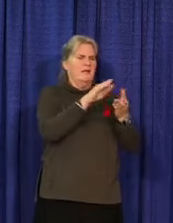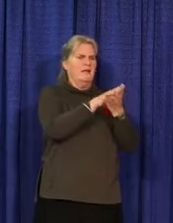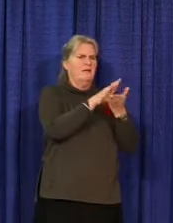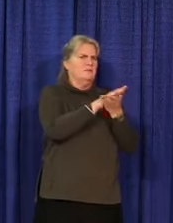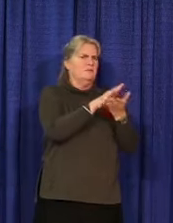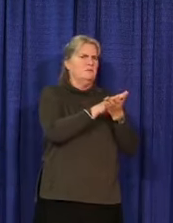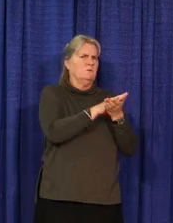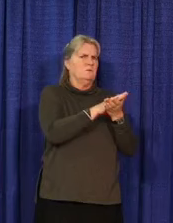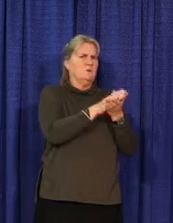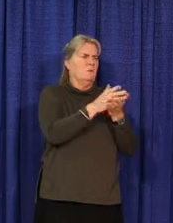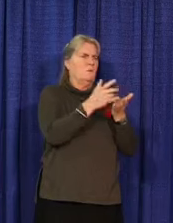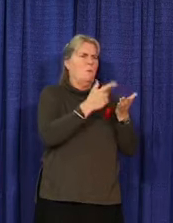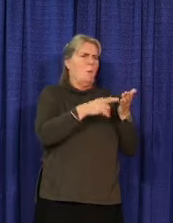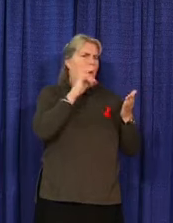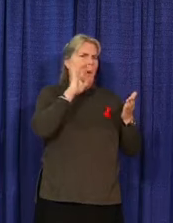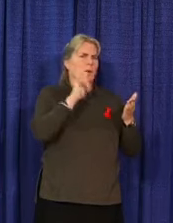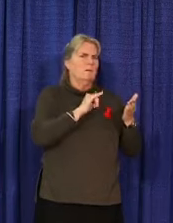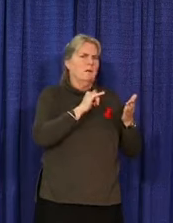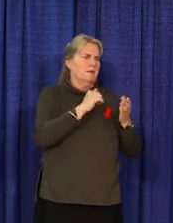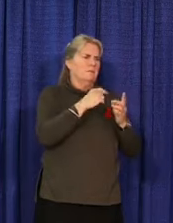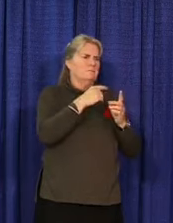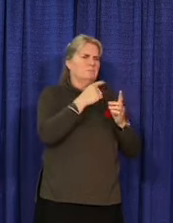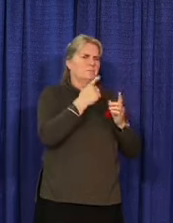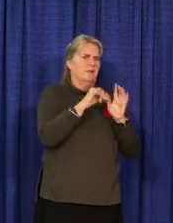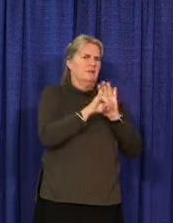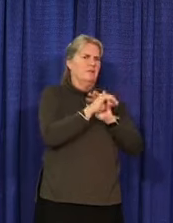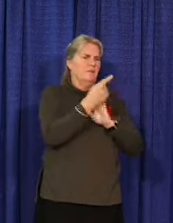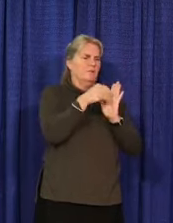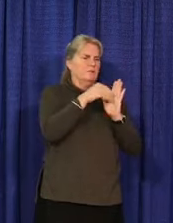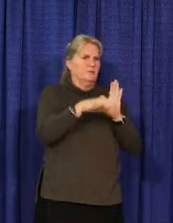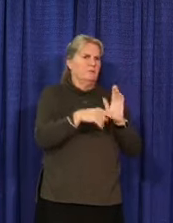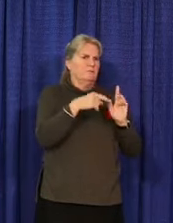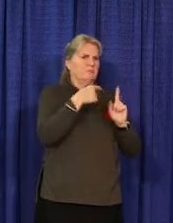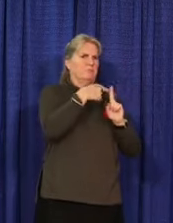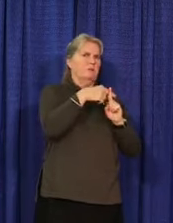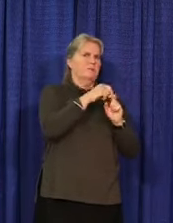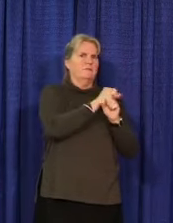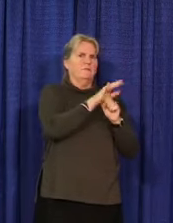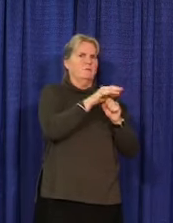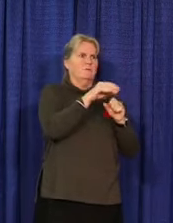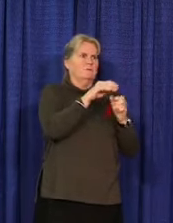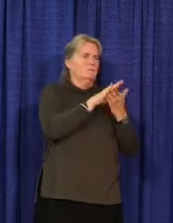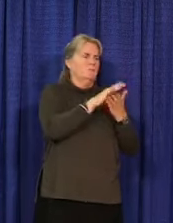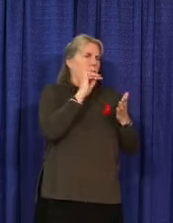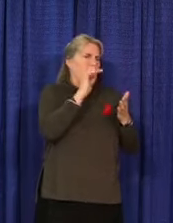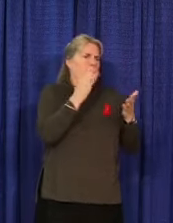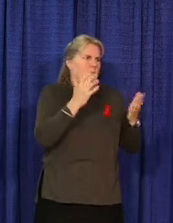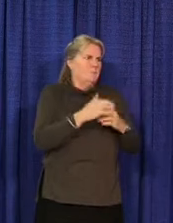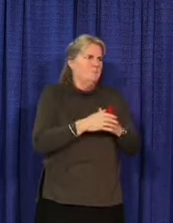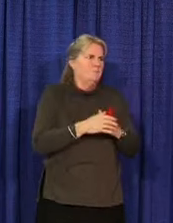How would that be handled? Yeah, there certainly are.